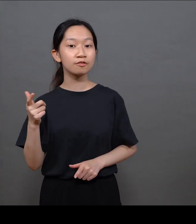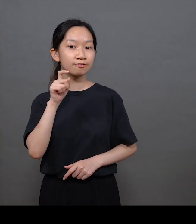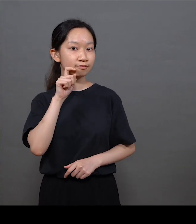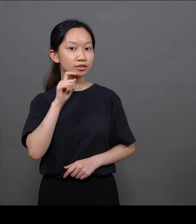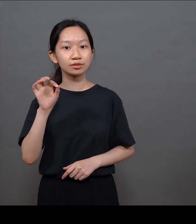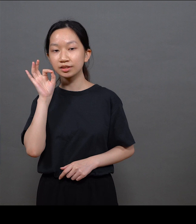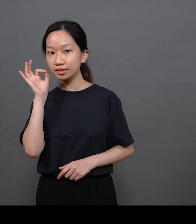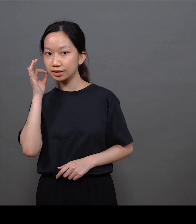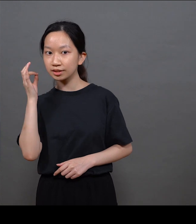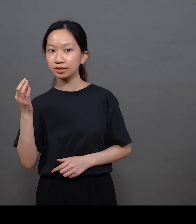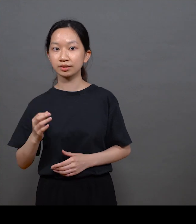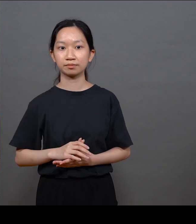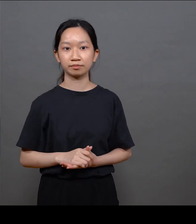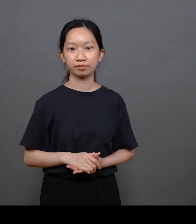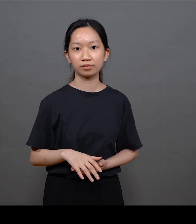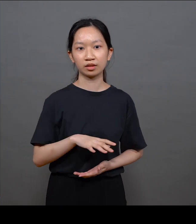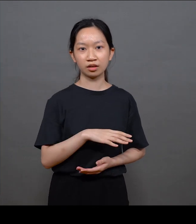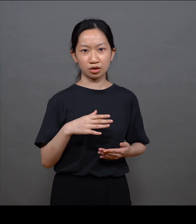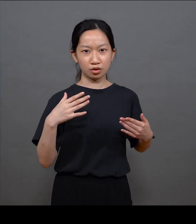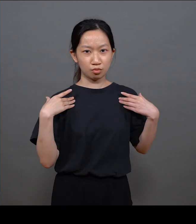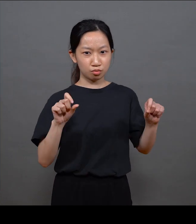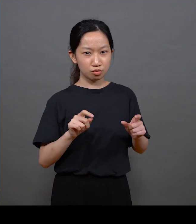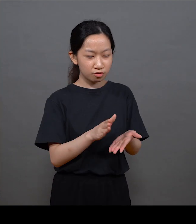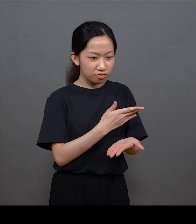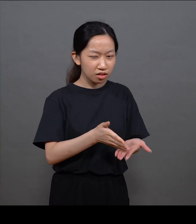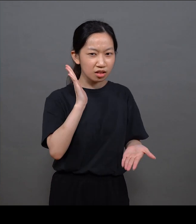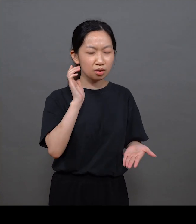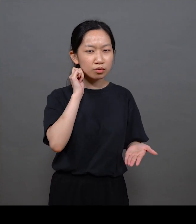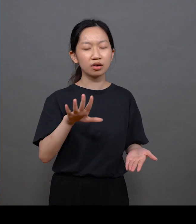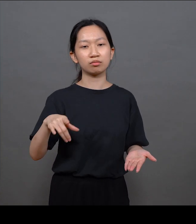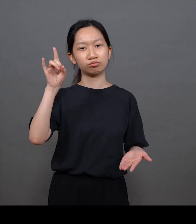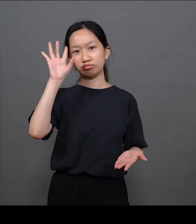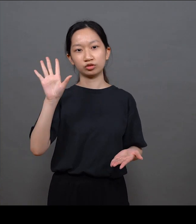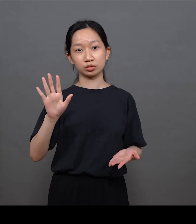and for girls at the time it was a kind of pinky-purple So they deliberately wanted to steer away